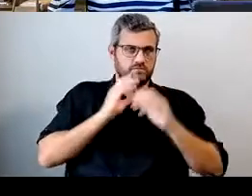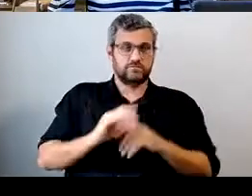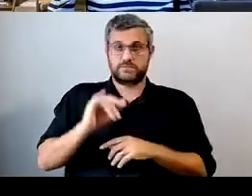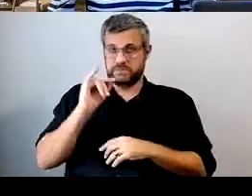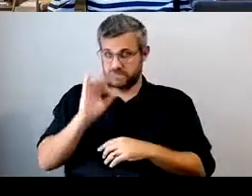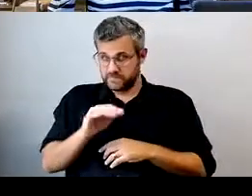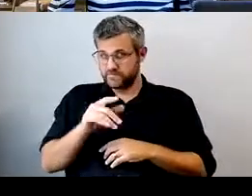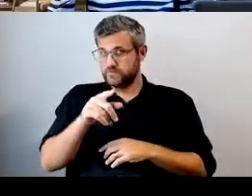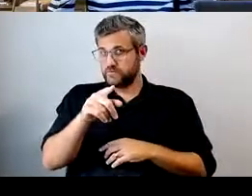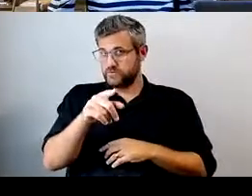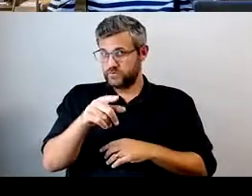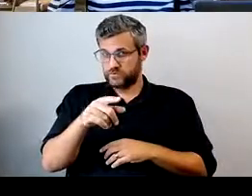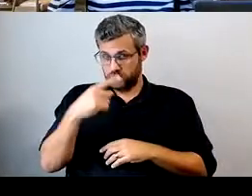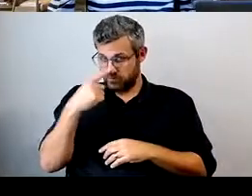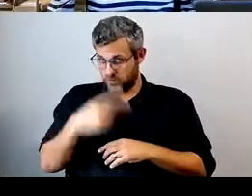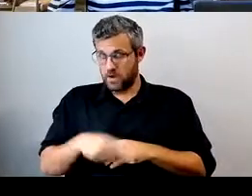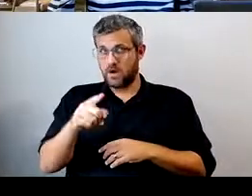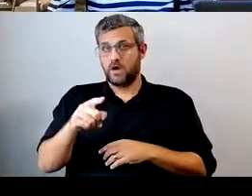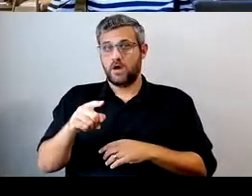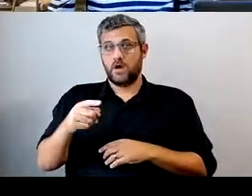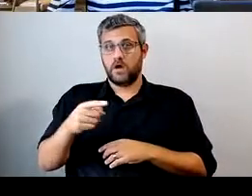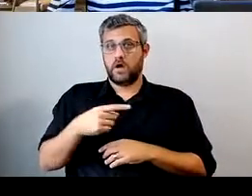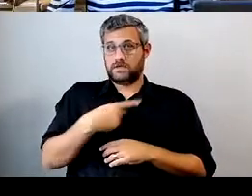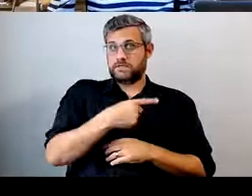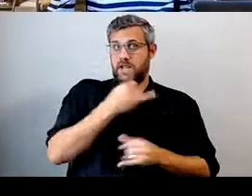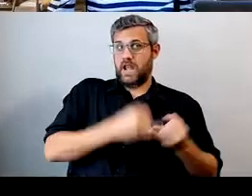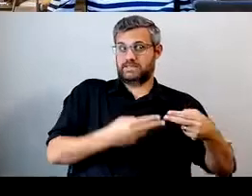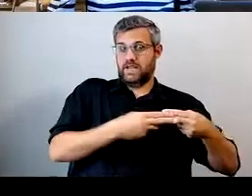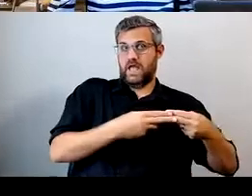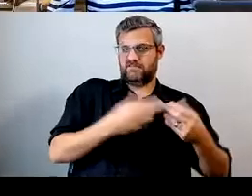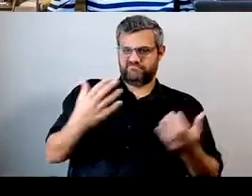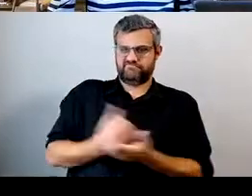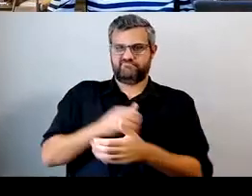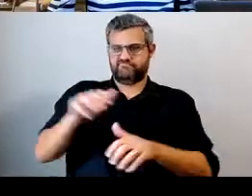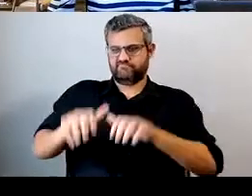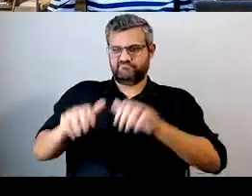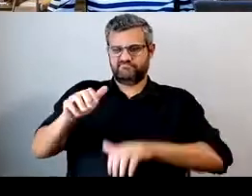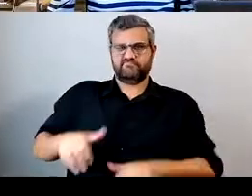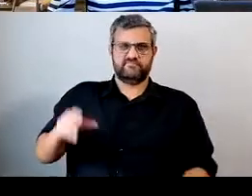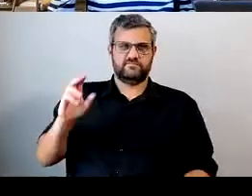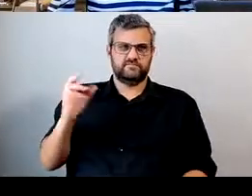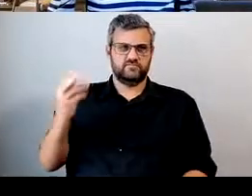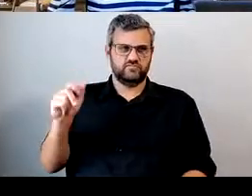in the chat while we're on that last slide, go ahead and share any ways that you support your clients